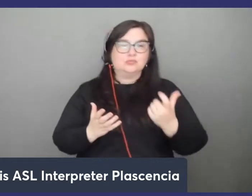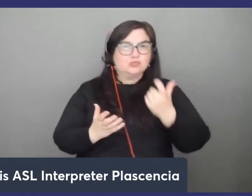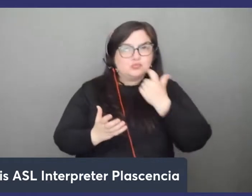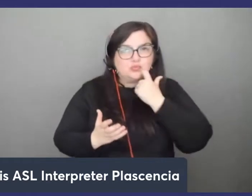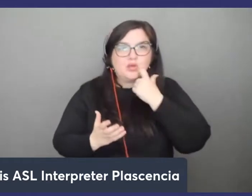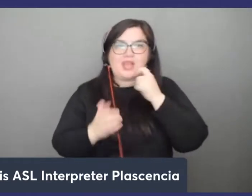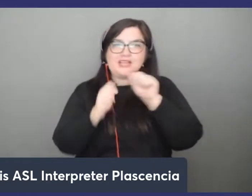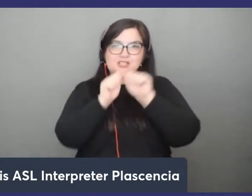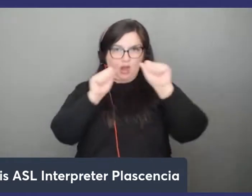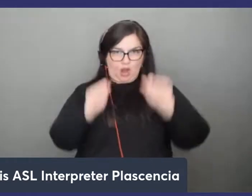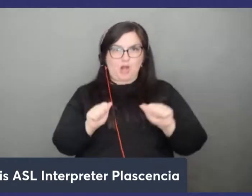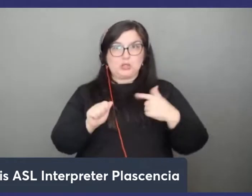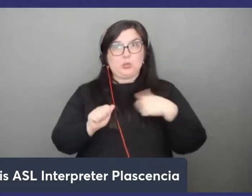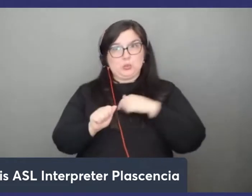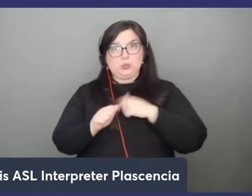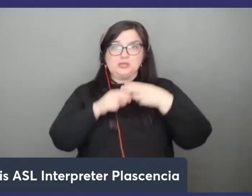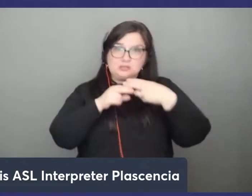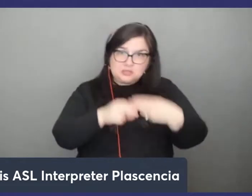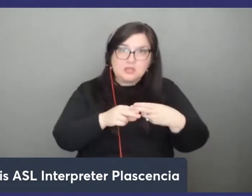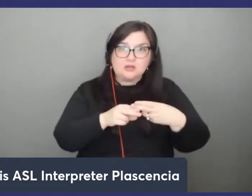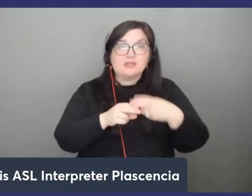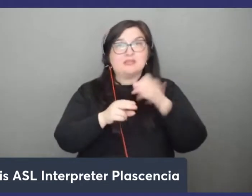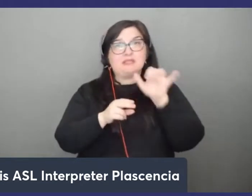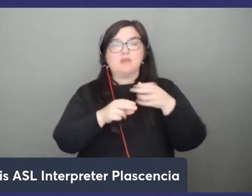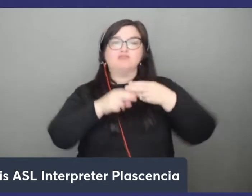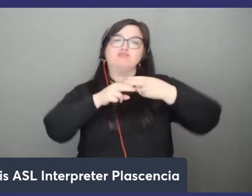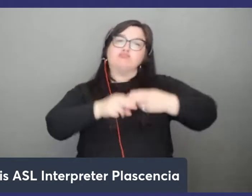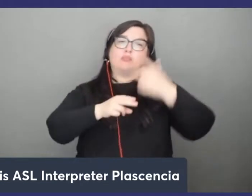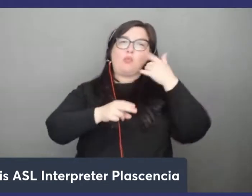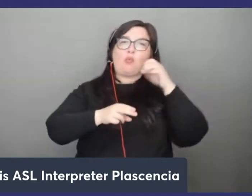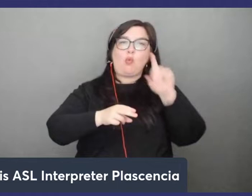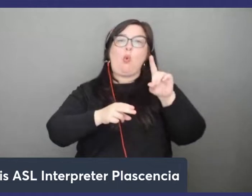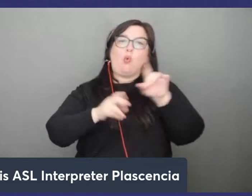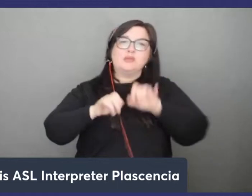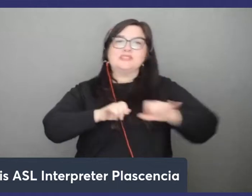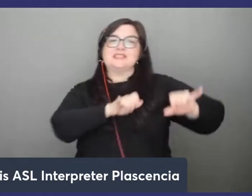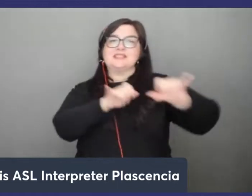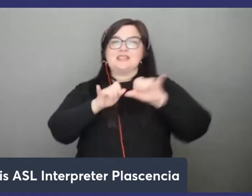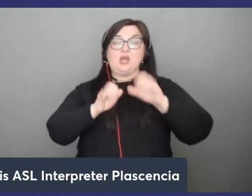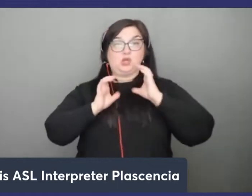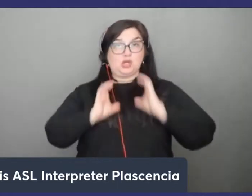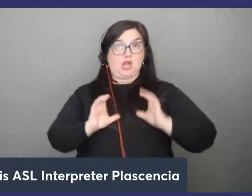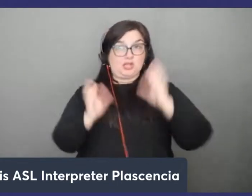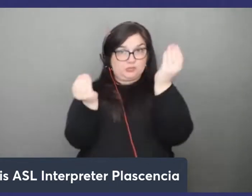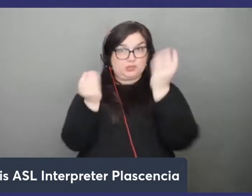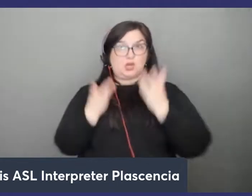which we consider as the goal standard, which the customer base has told us is what works for them.